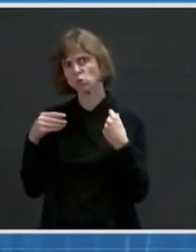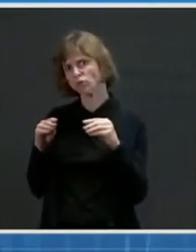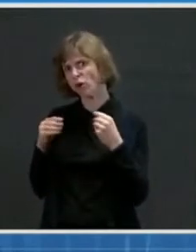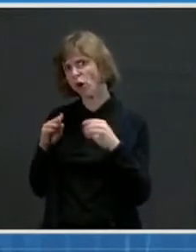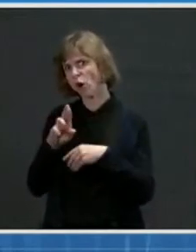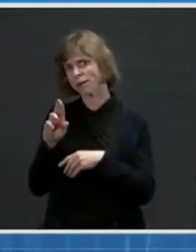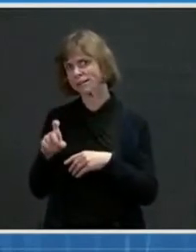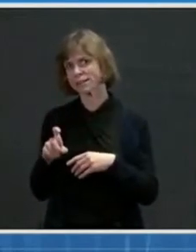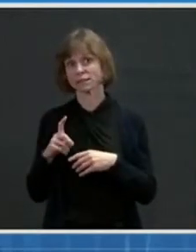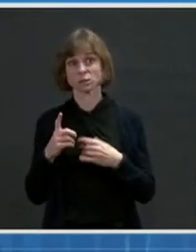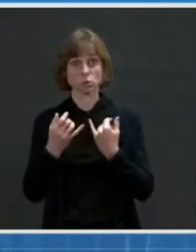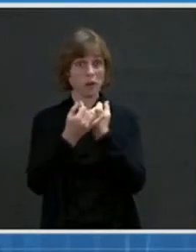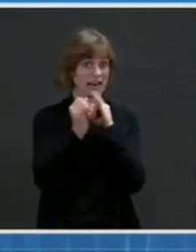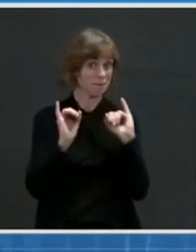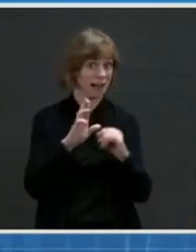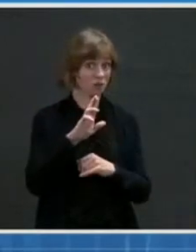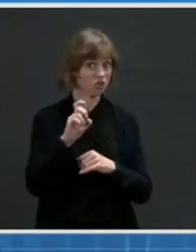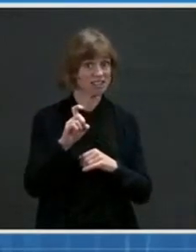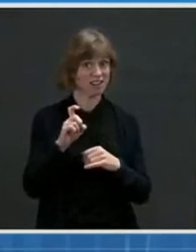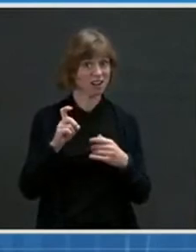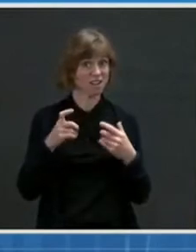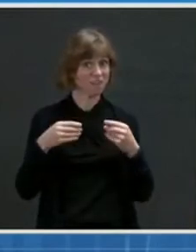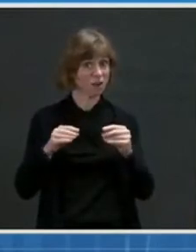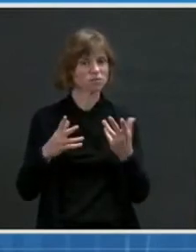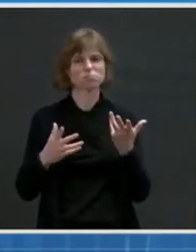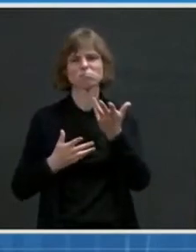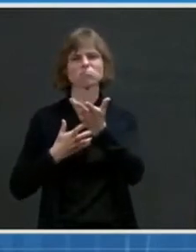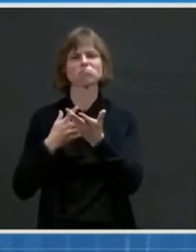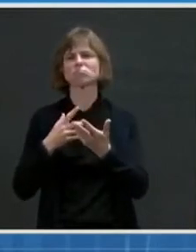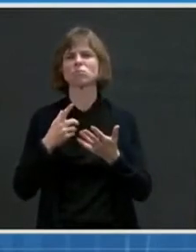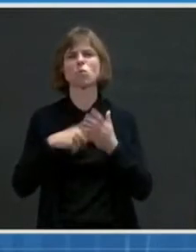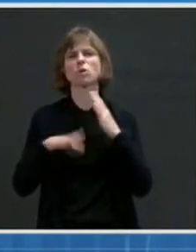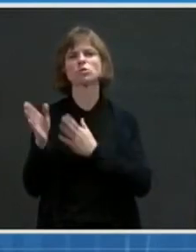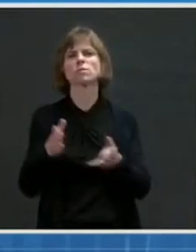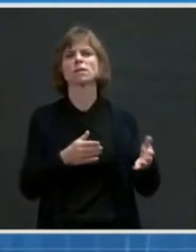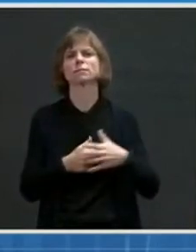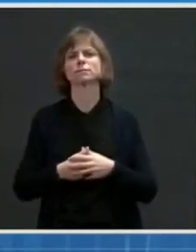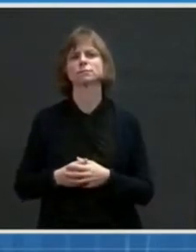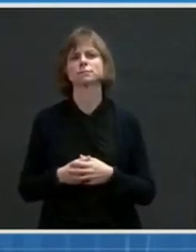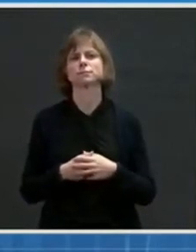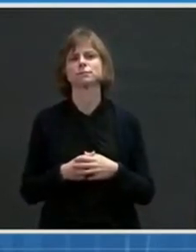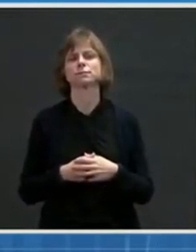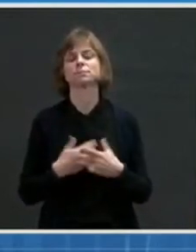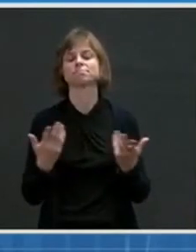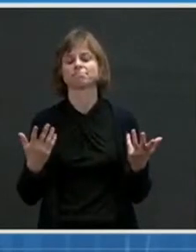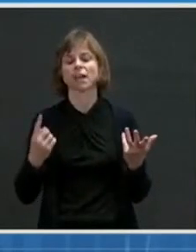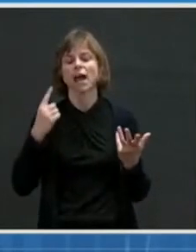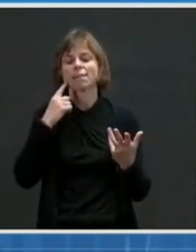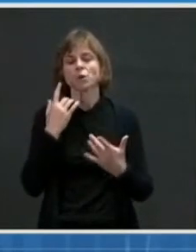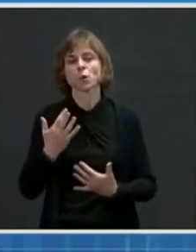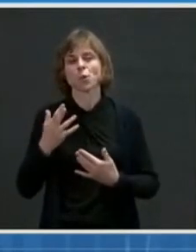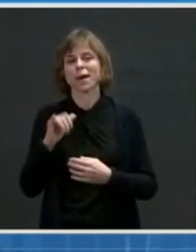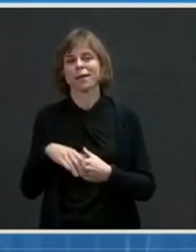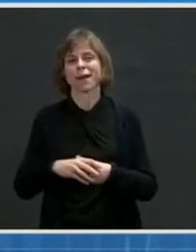THE STATES? WILL THEY GO TO RETAIL, PHARMACIES, INDEPENDENT RETAIL PHARMACIES. CAN YOU TALK ABOUT WHAT YOUR